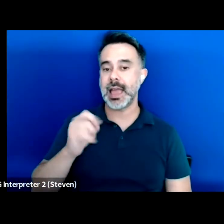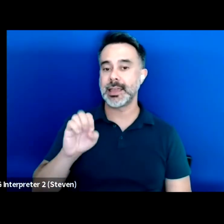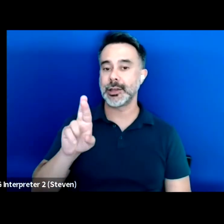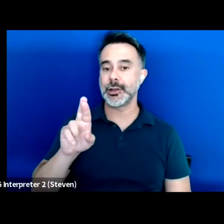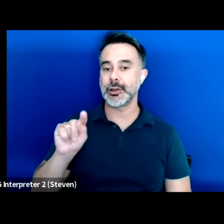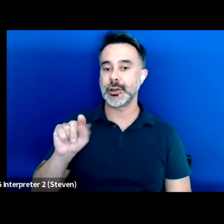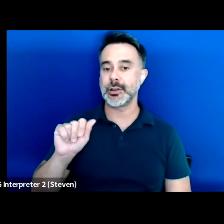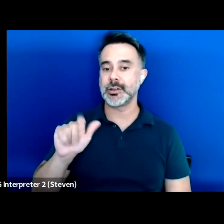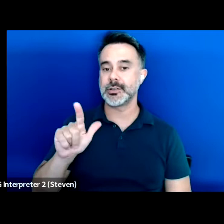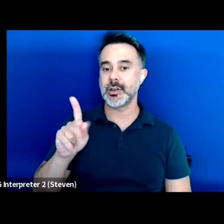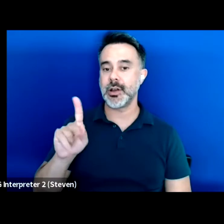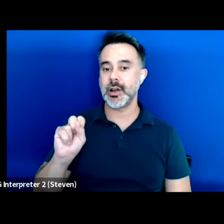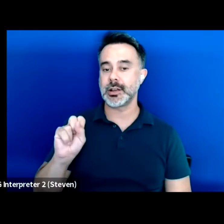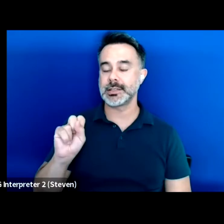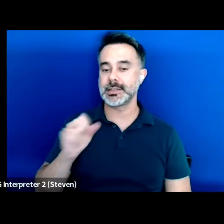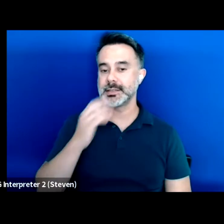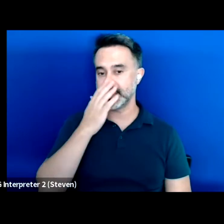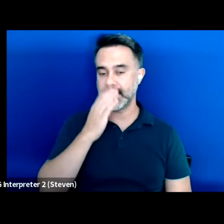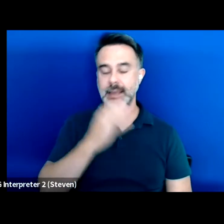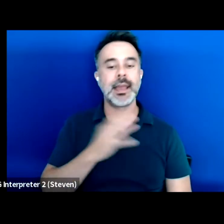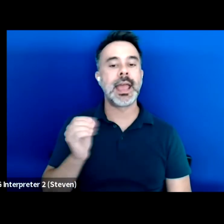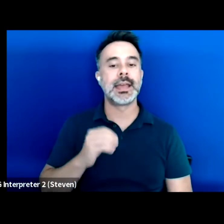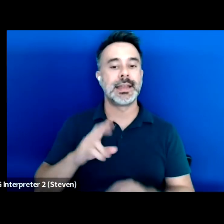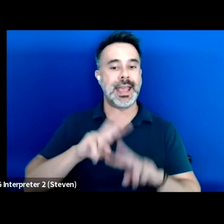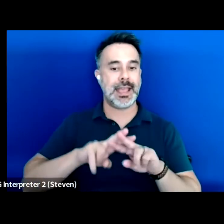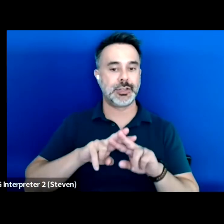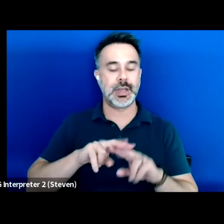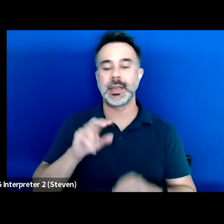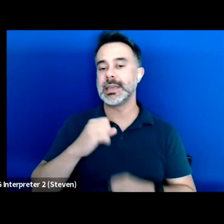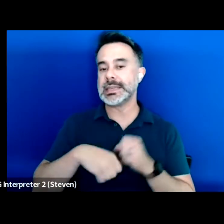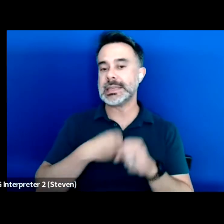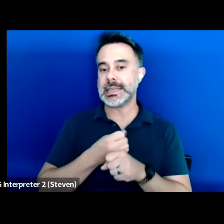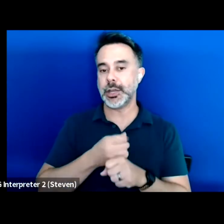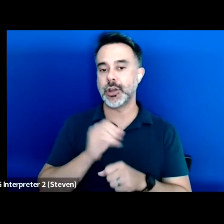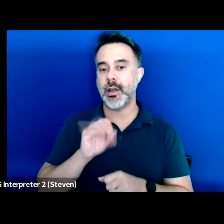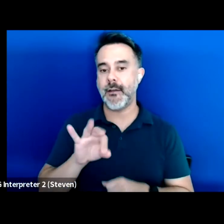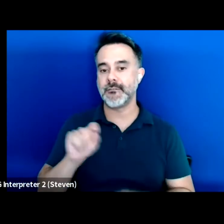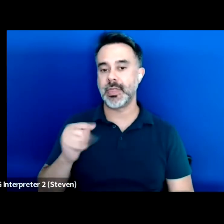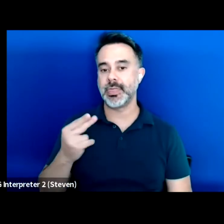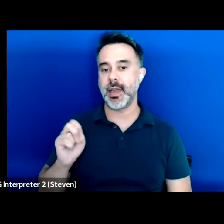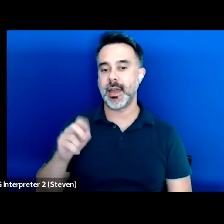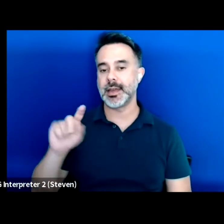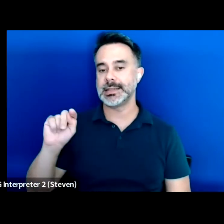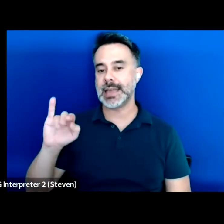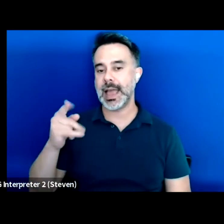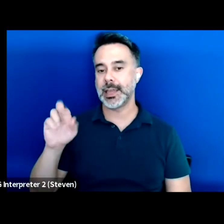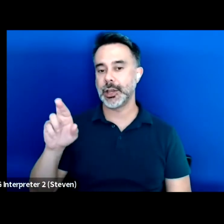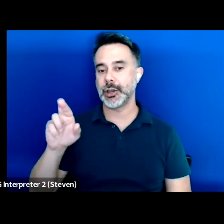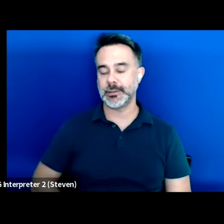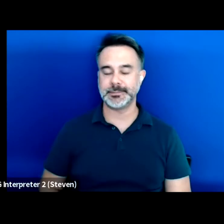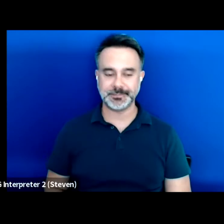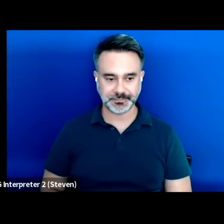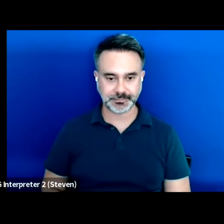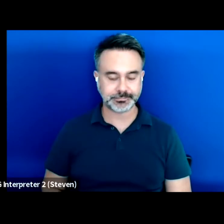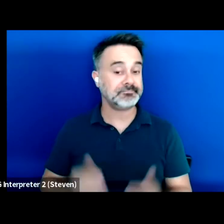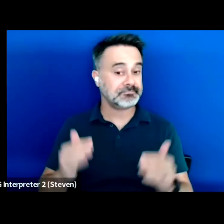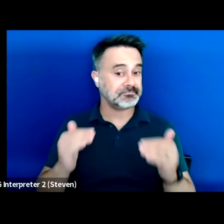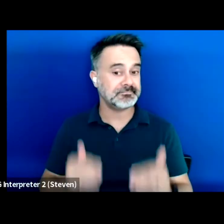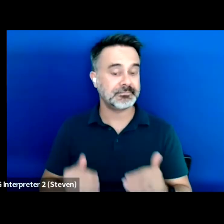My name is Sandy Ho and I am the founder of the Disability and Intersectionality Summit.